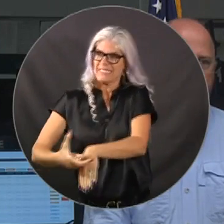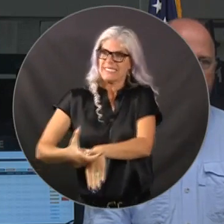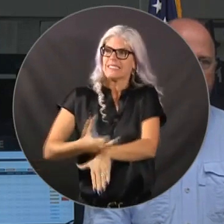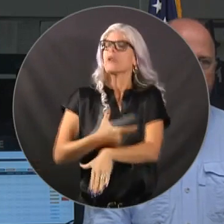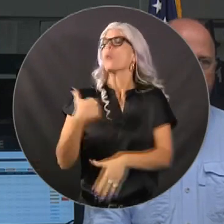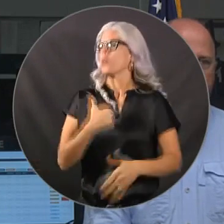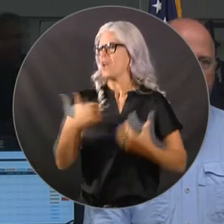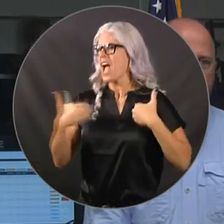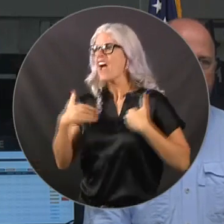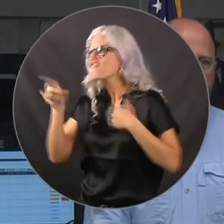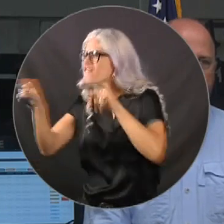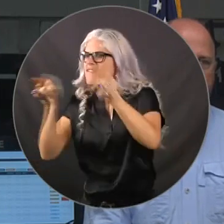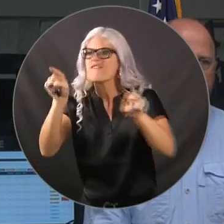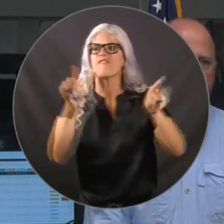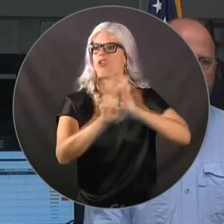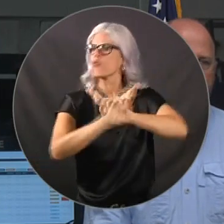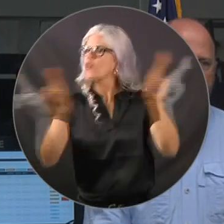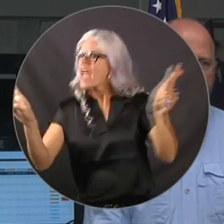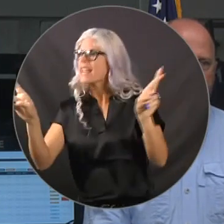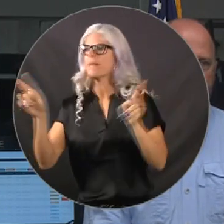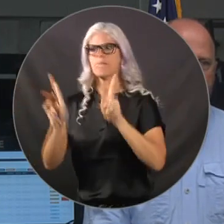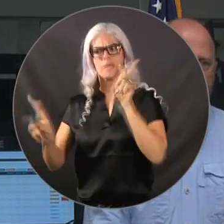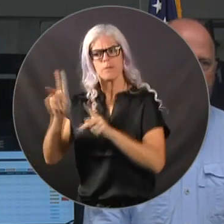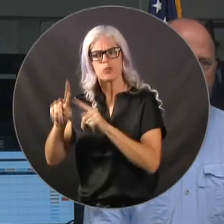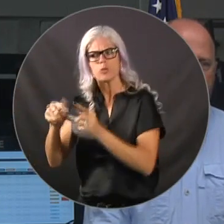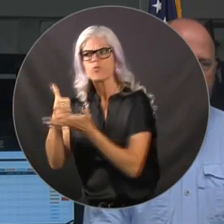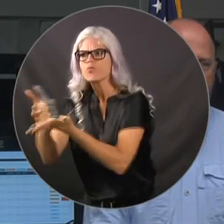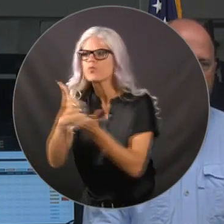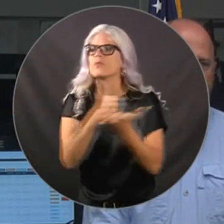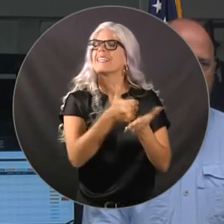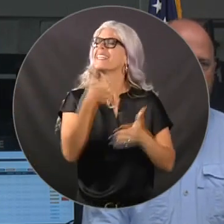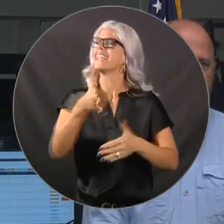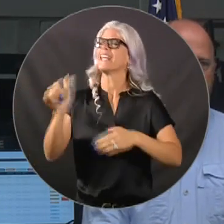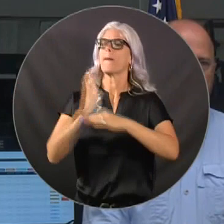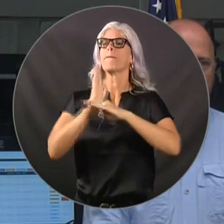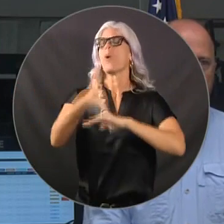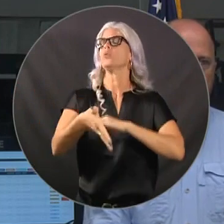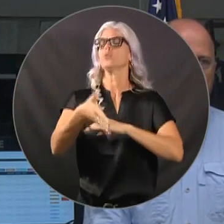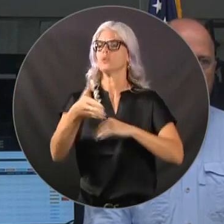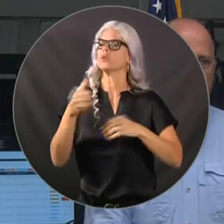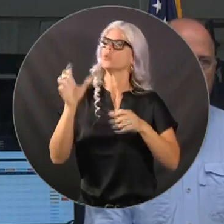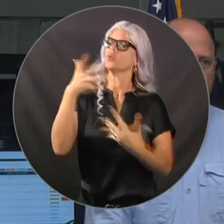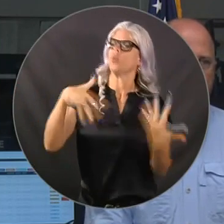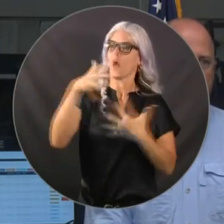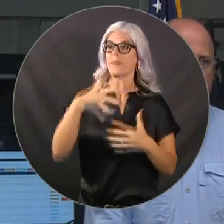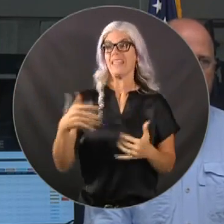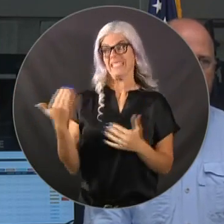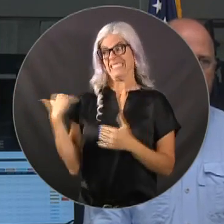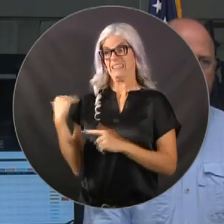arise and I declared a st Monday for 34 counties so